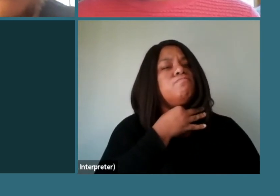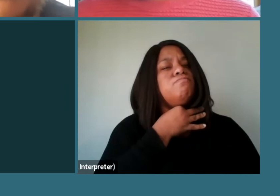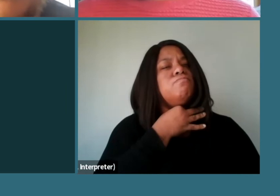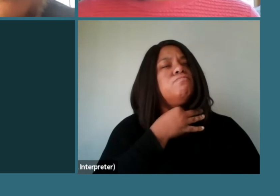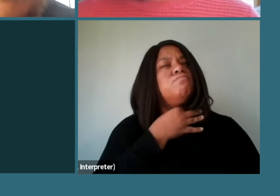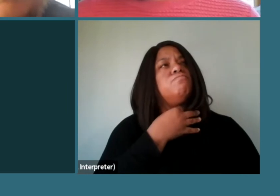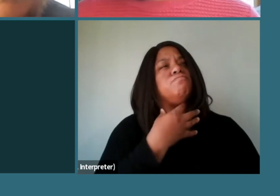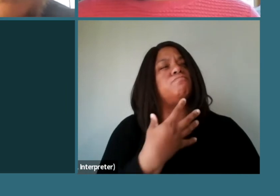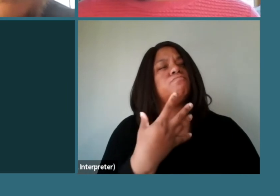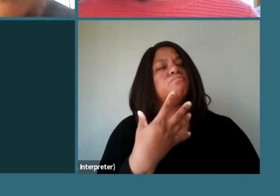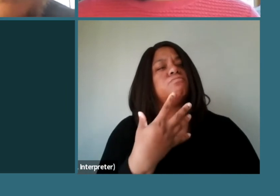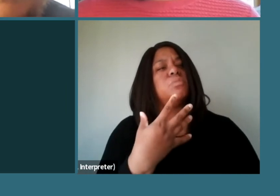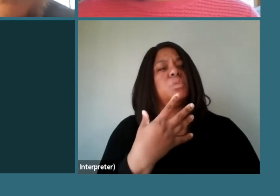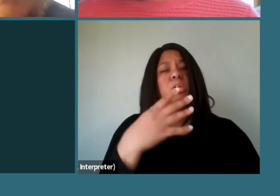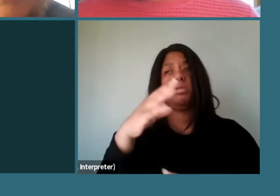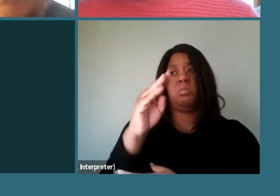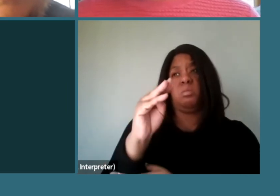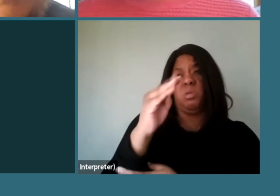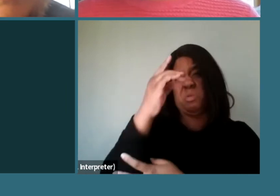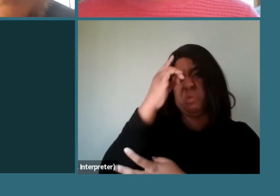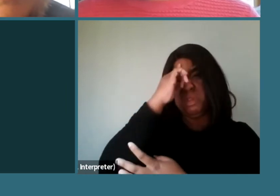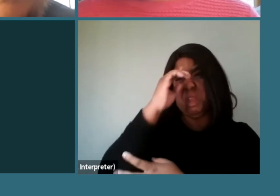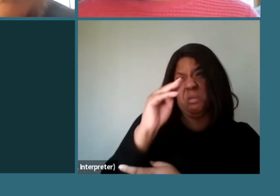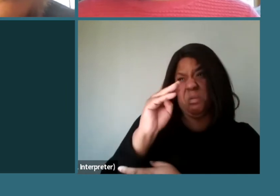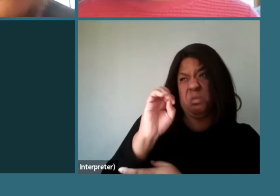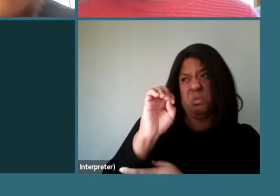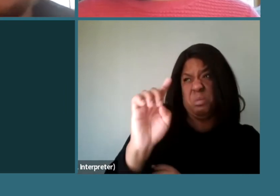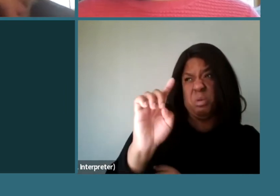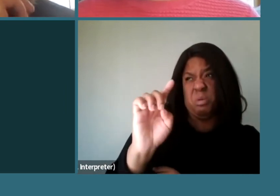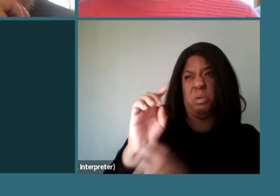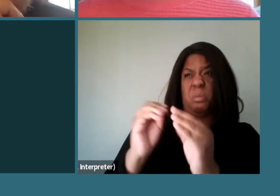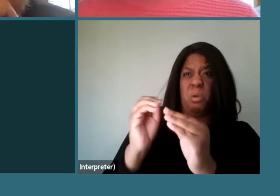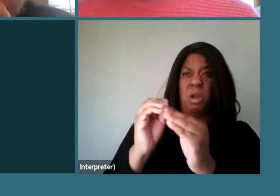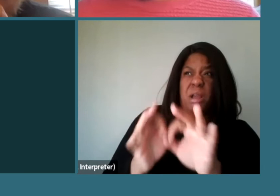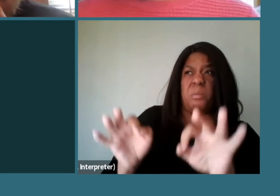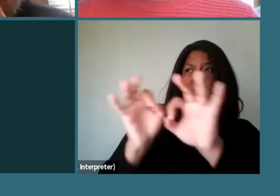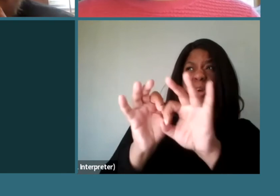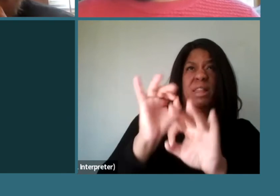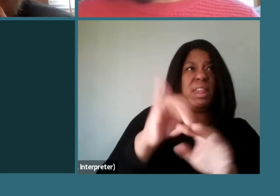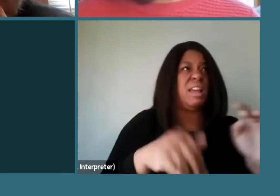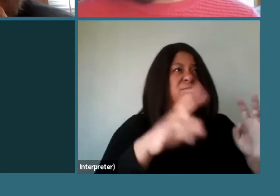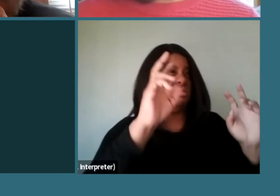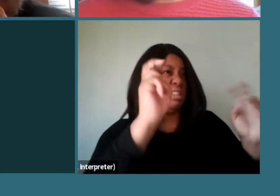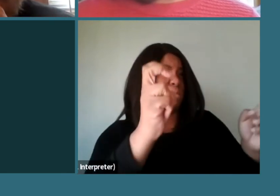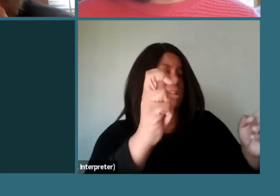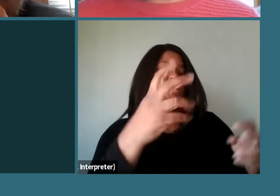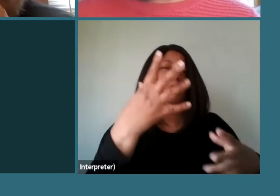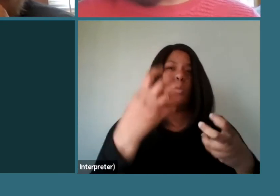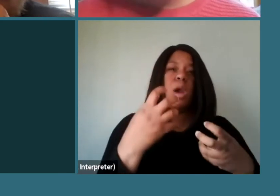Like, is the mood more important than the subject in this case? Do I want to describe, like, each of the faces of the pumpkins